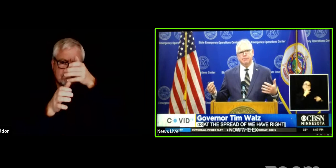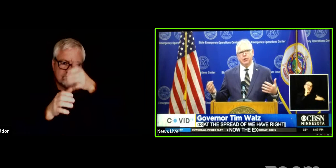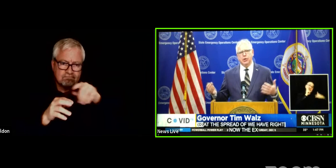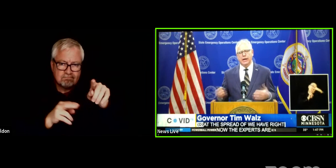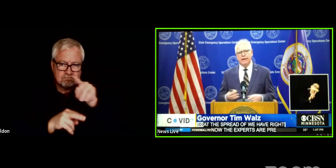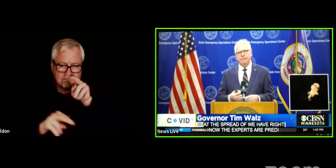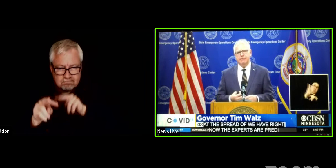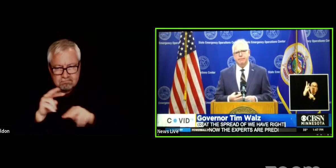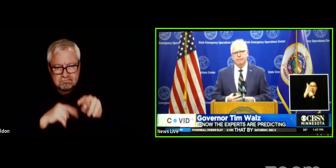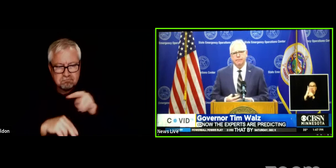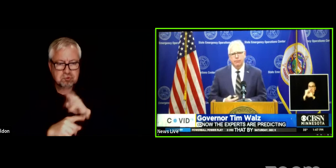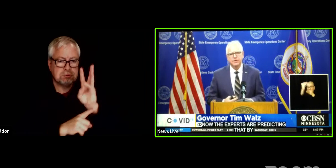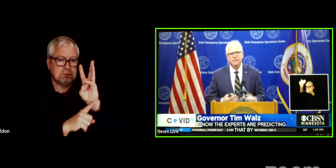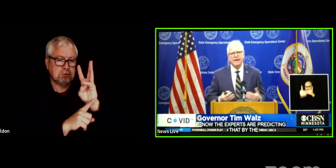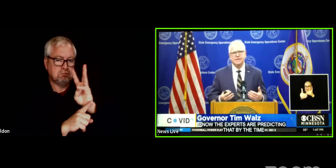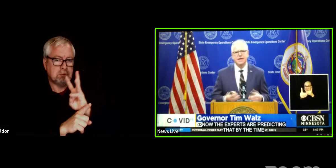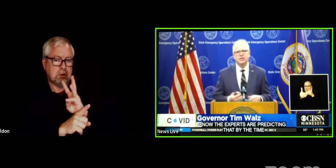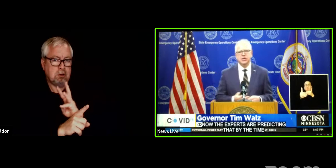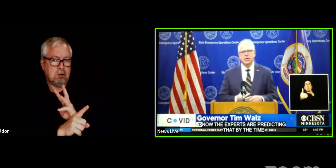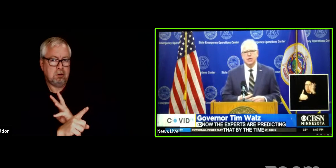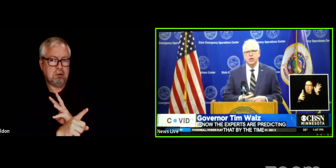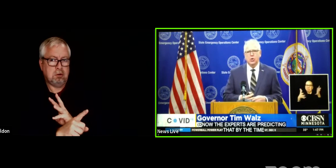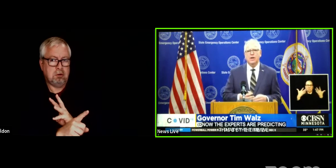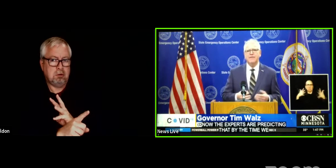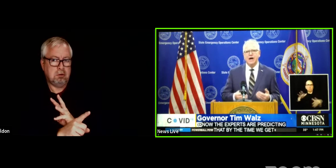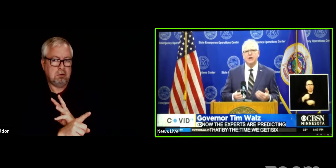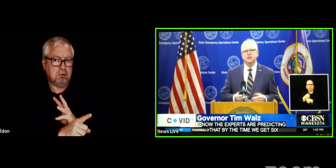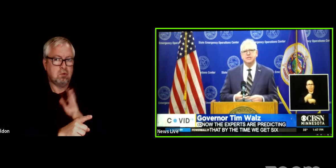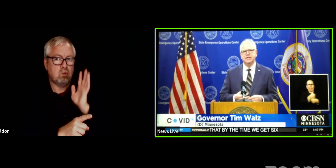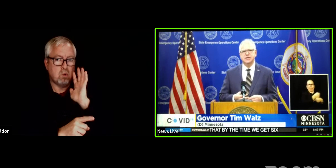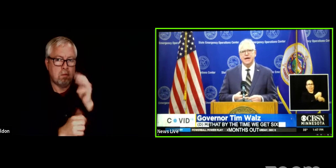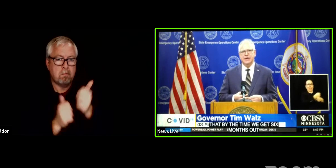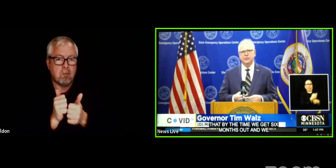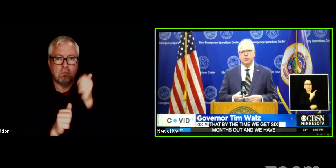MAJORITY OF PEOPLE WITH A VACCINATION, WE'LL HAVE 160,000